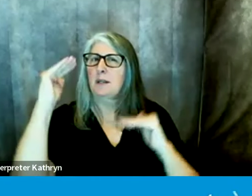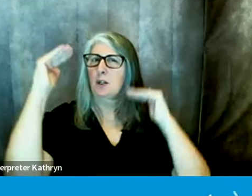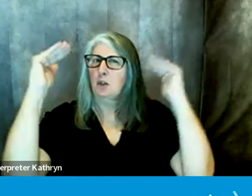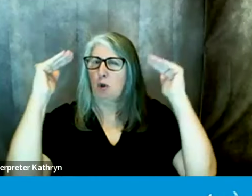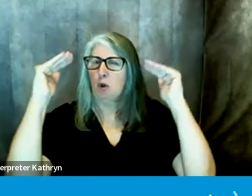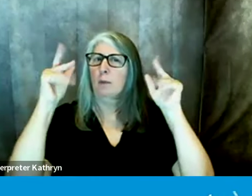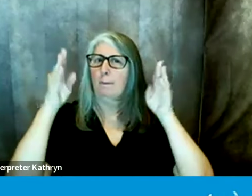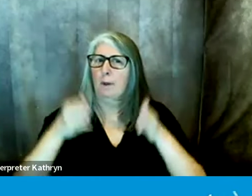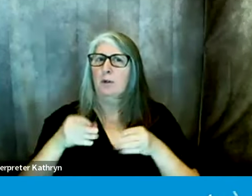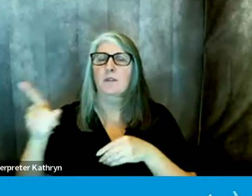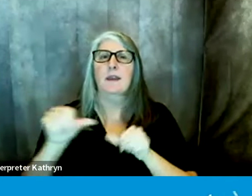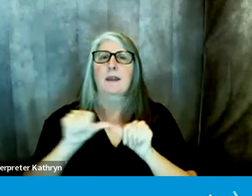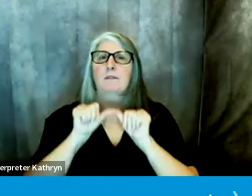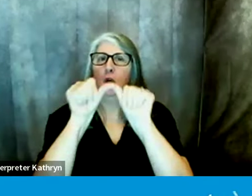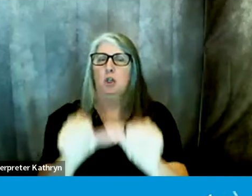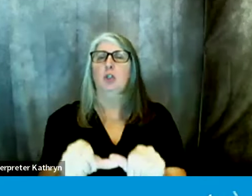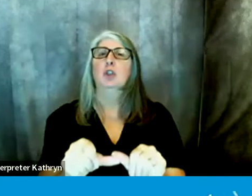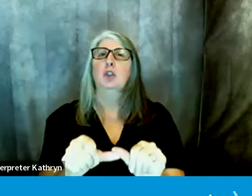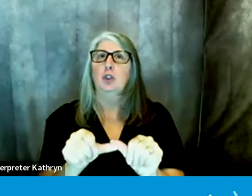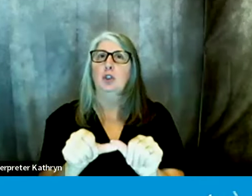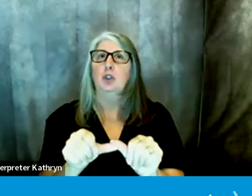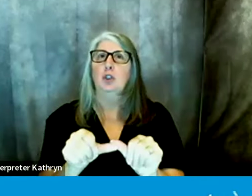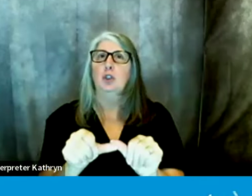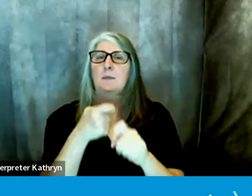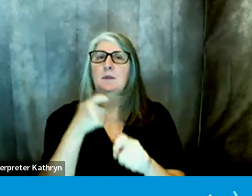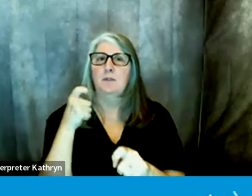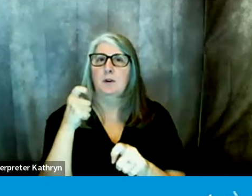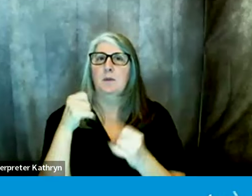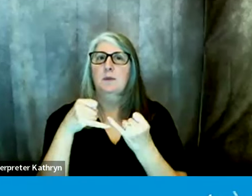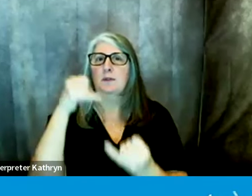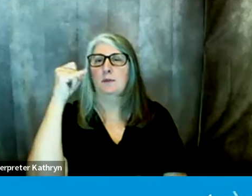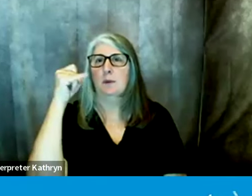They have long-term damage from a spinal AVM.